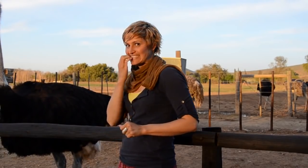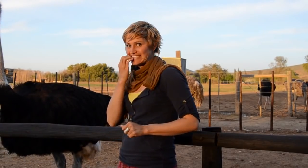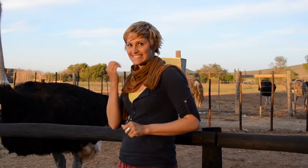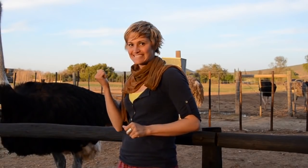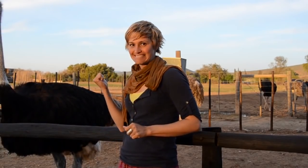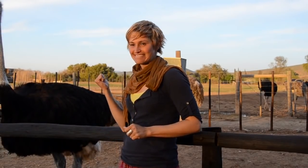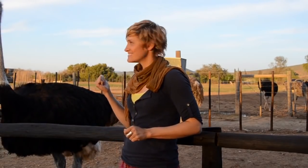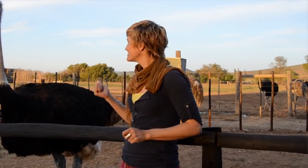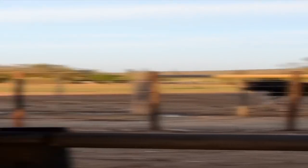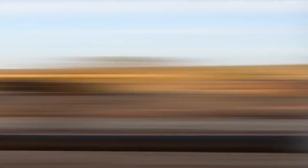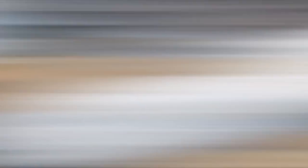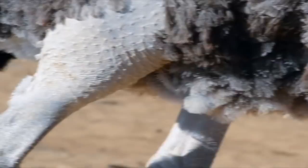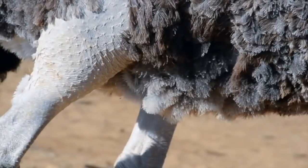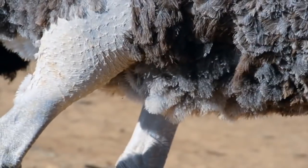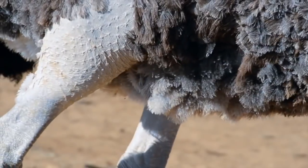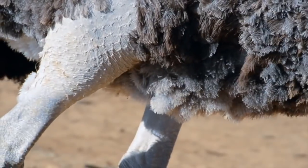This one is nervous.